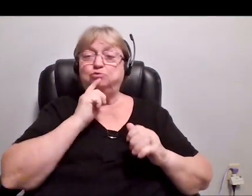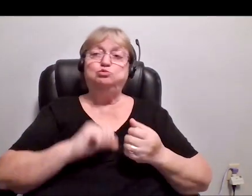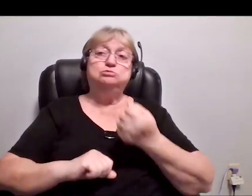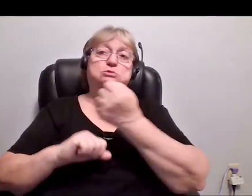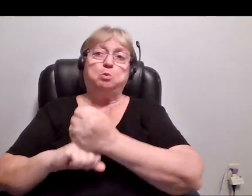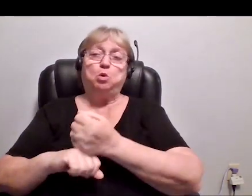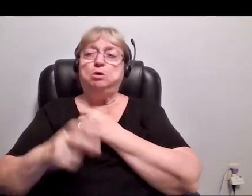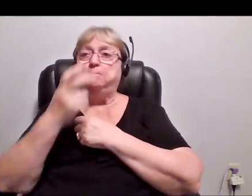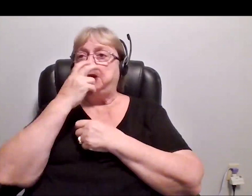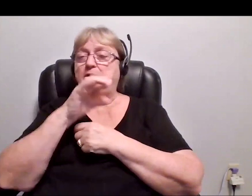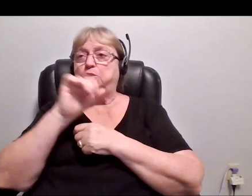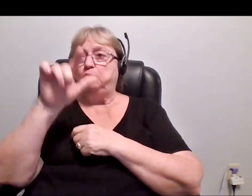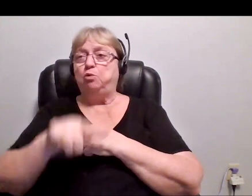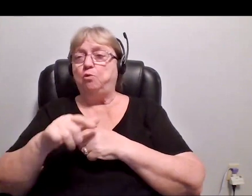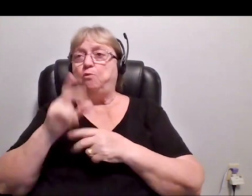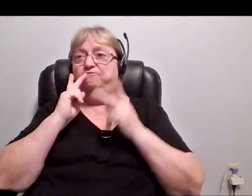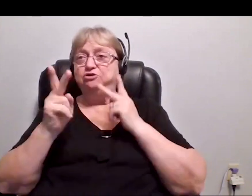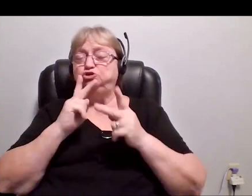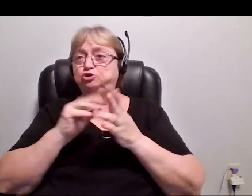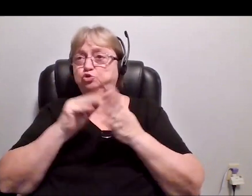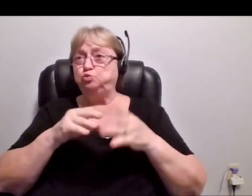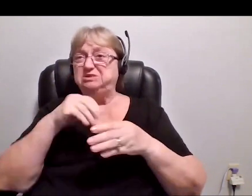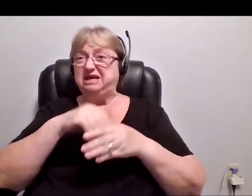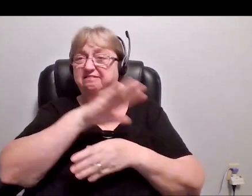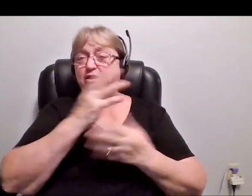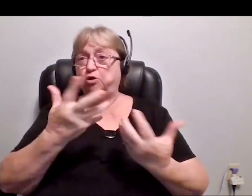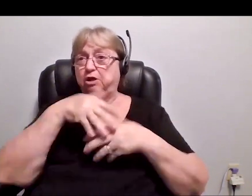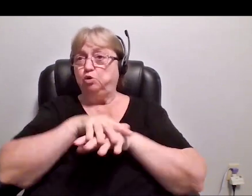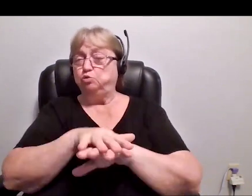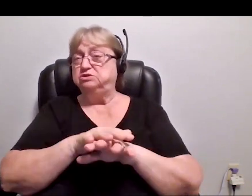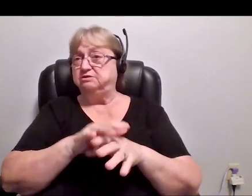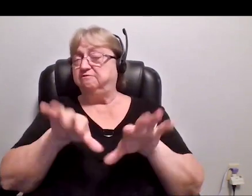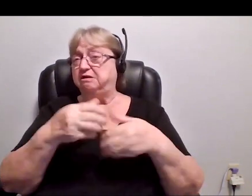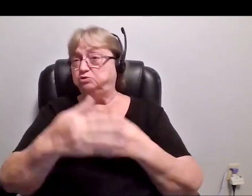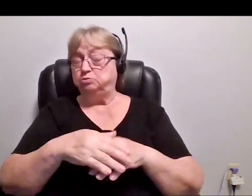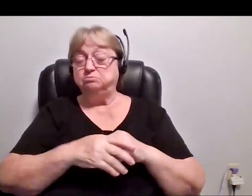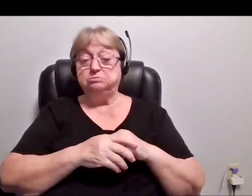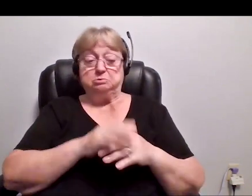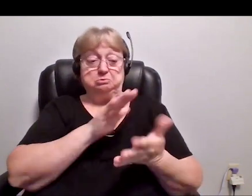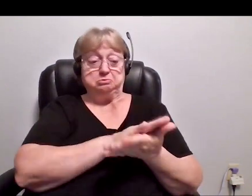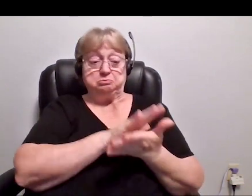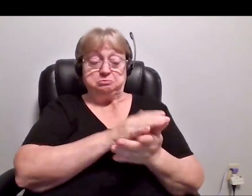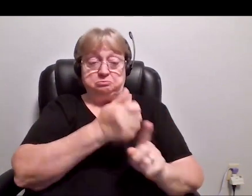that are in their inclusive classrooms. The school is really trying to provide more accessible resources